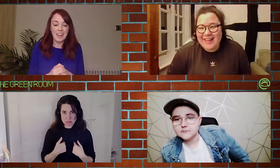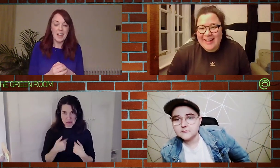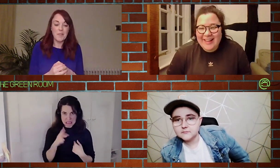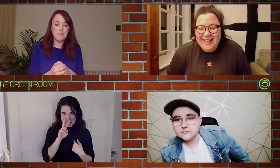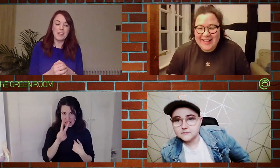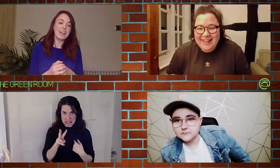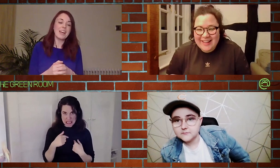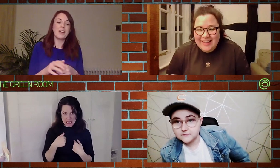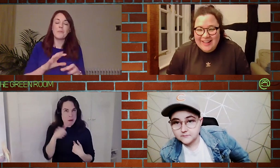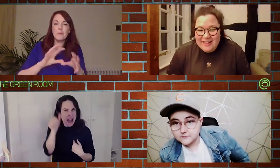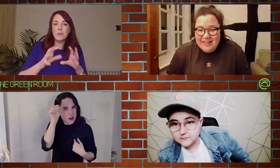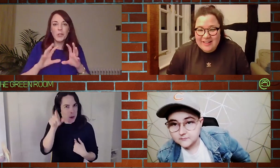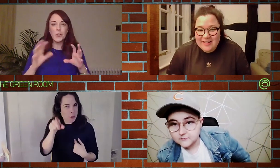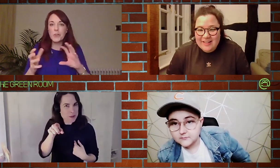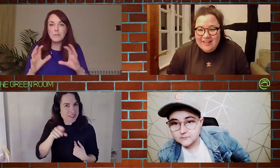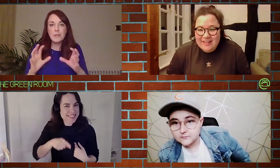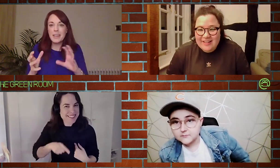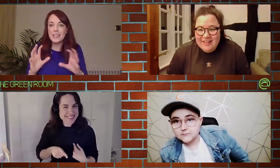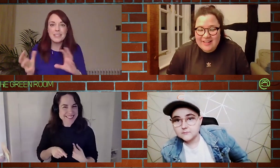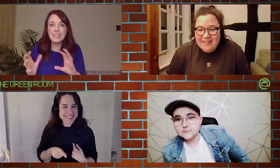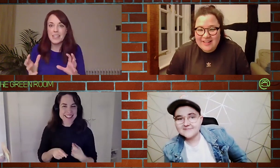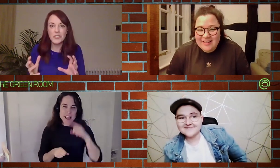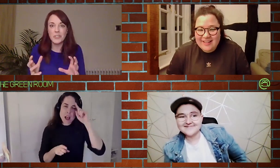I'm wondering who's making these decisions.